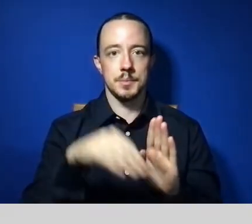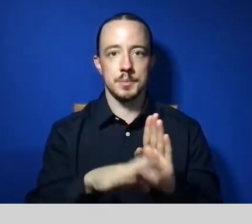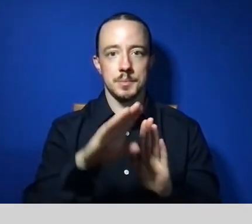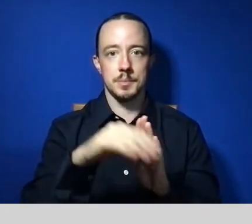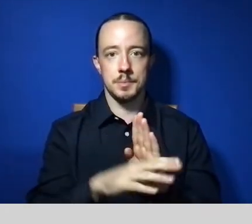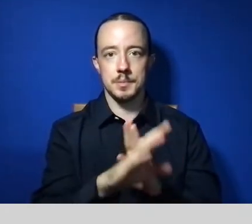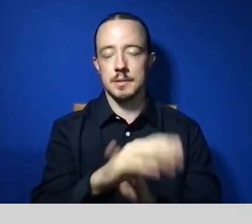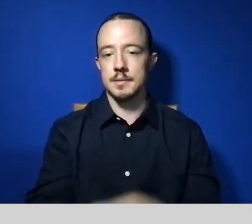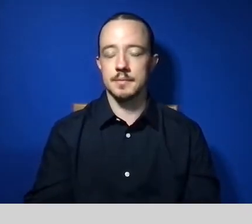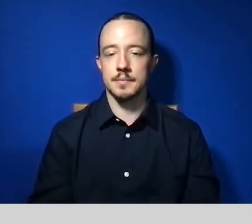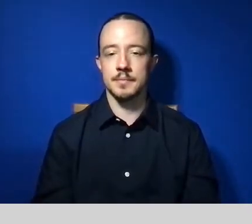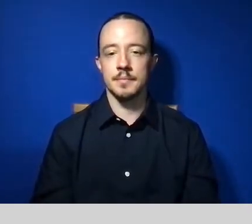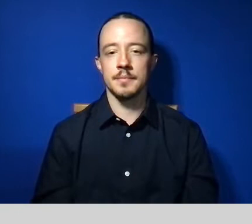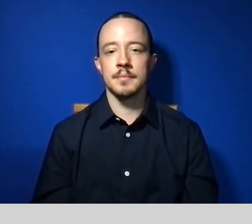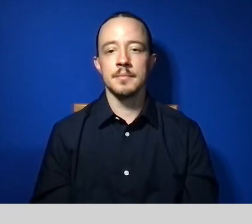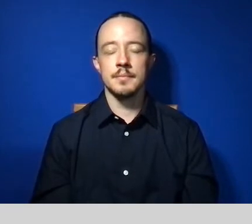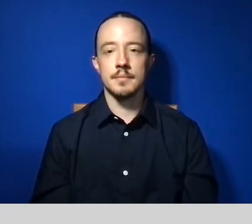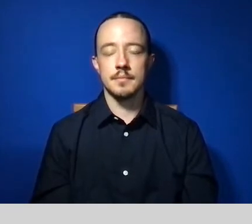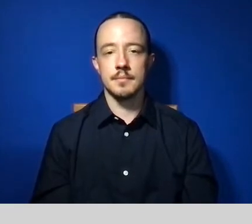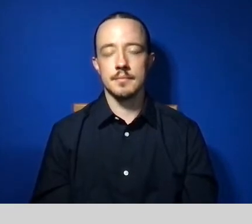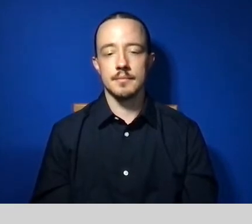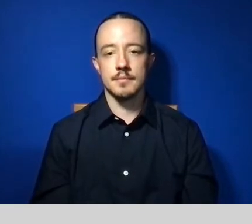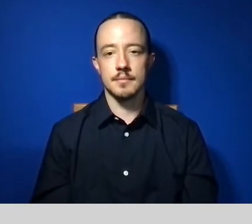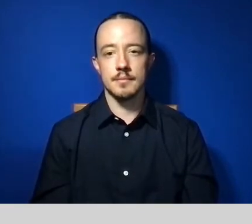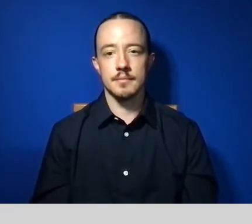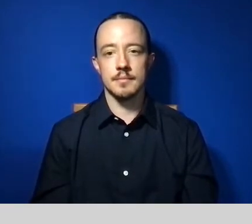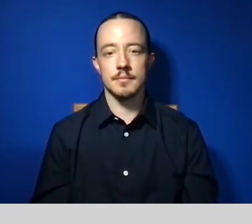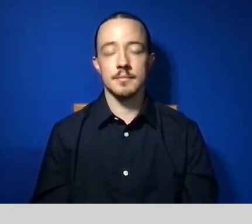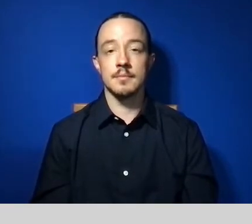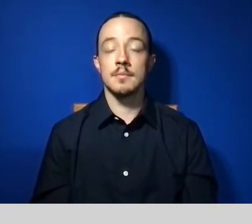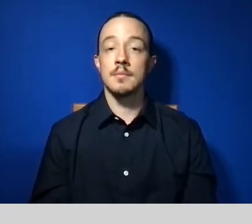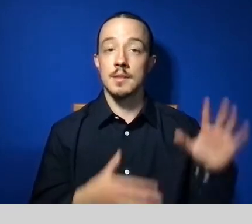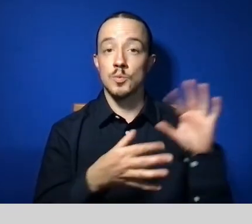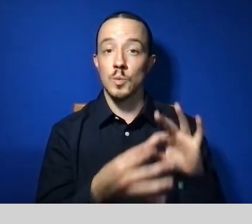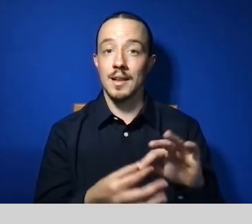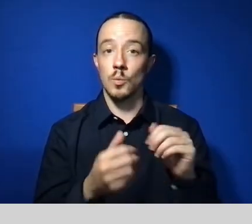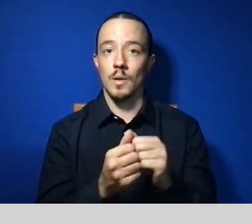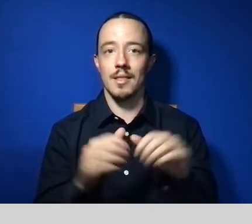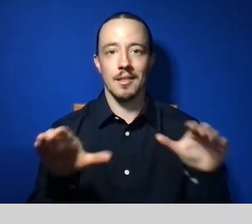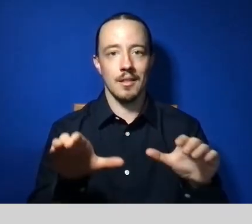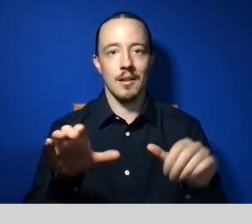and India's down here. Okay? So this has had to do with animation,